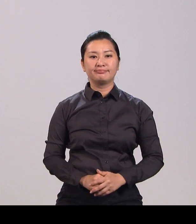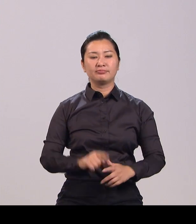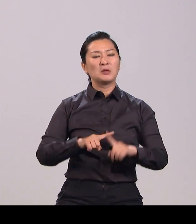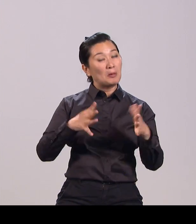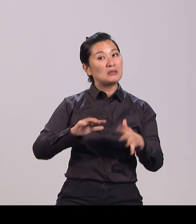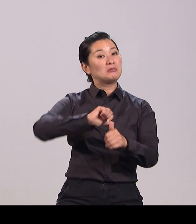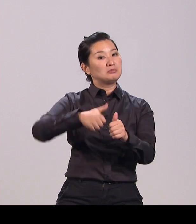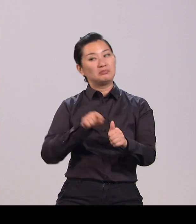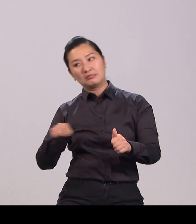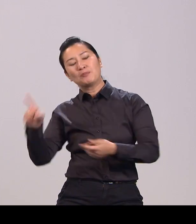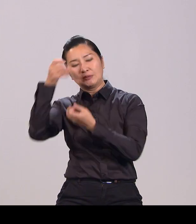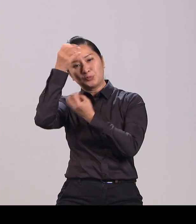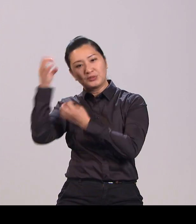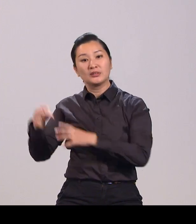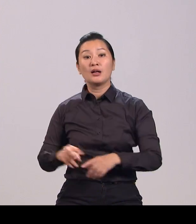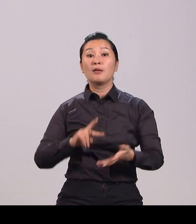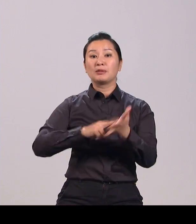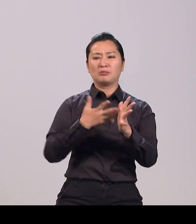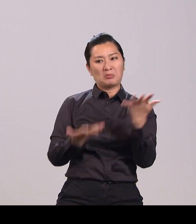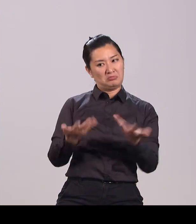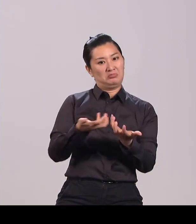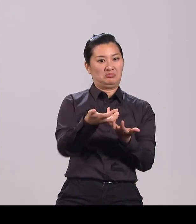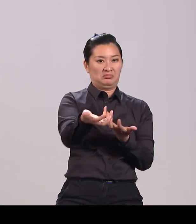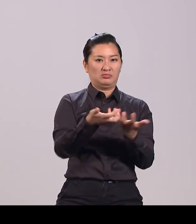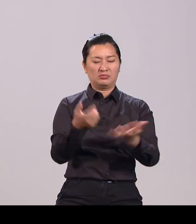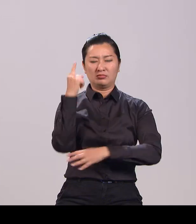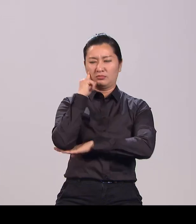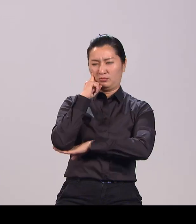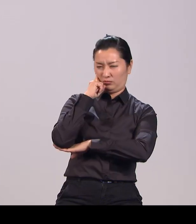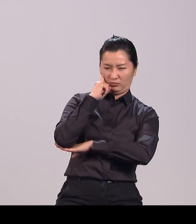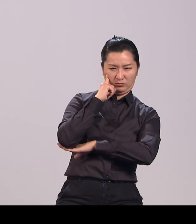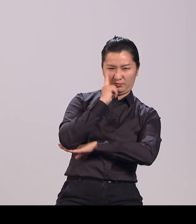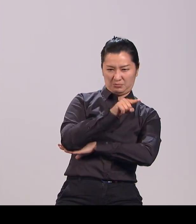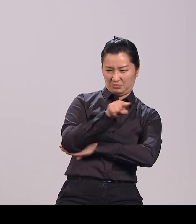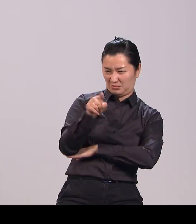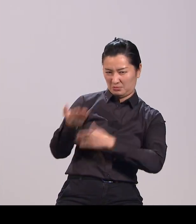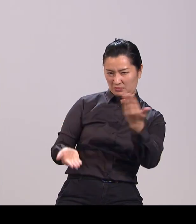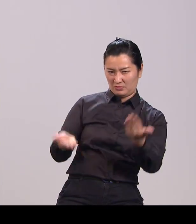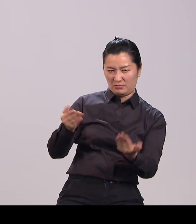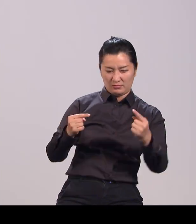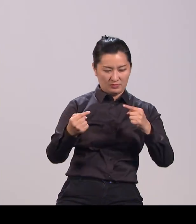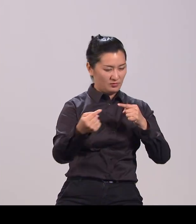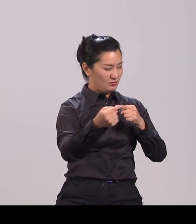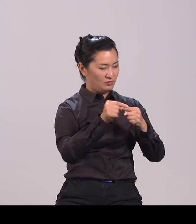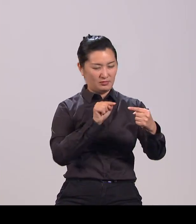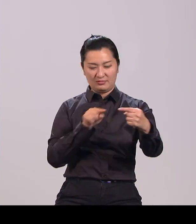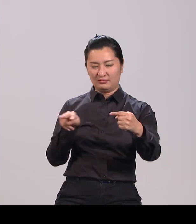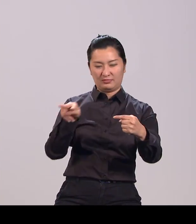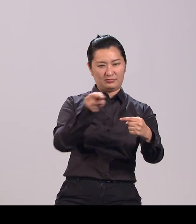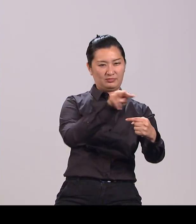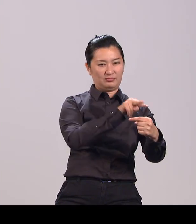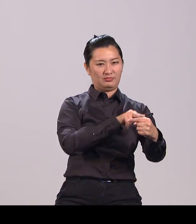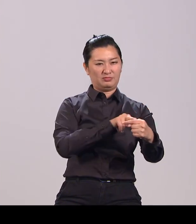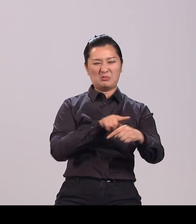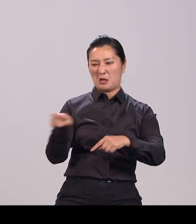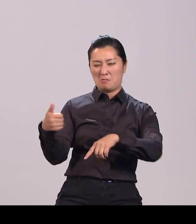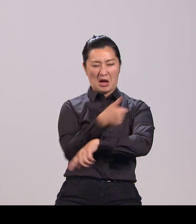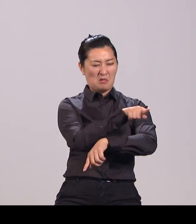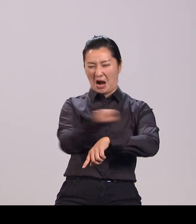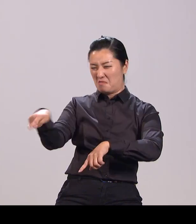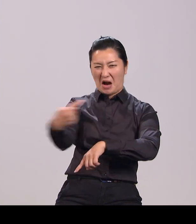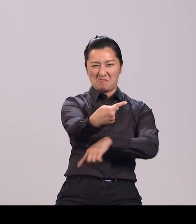Distrust, suspicion, fear, different communities fear and blame each other, racial attacks go up.